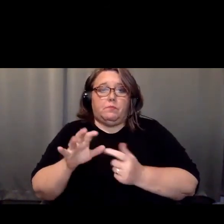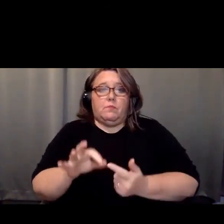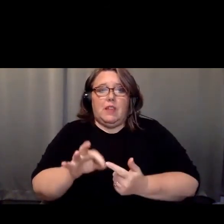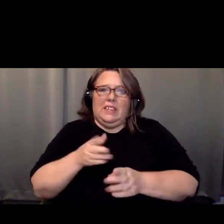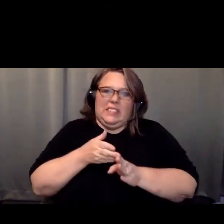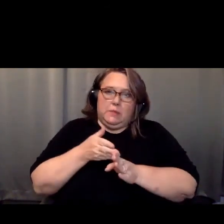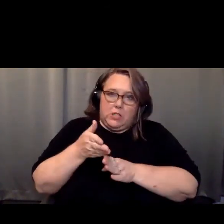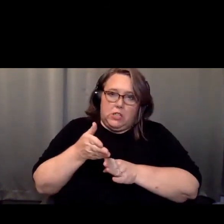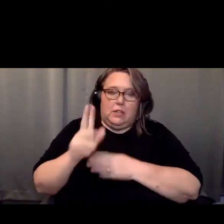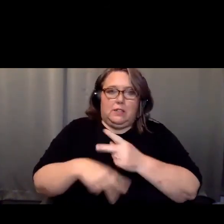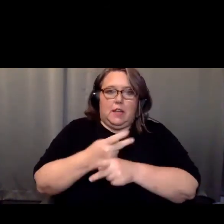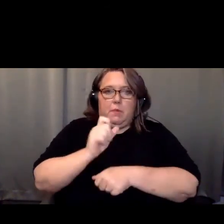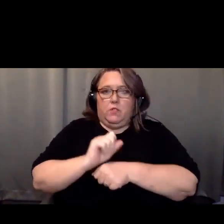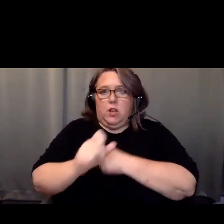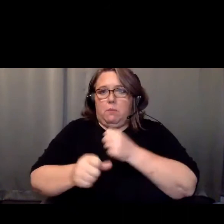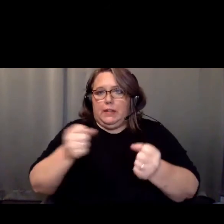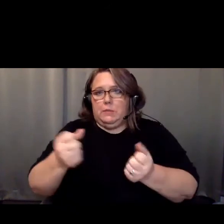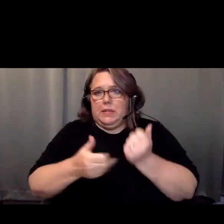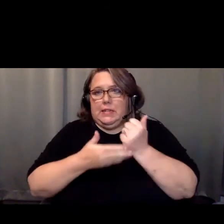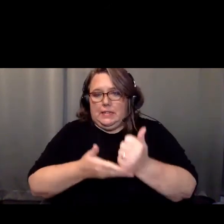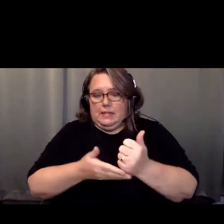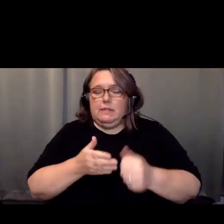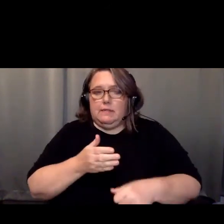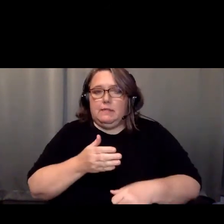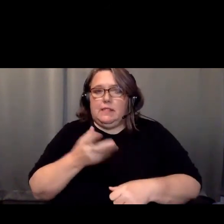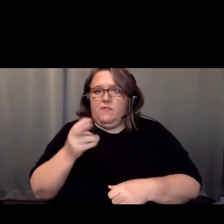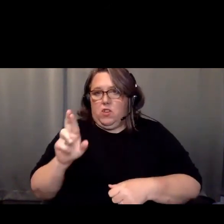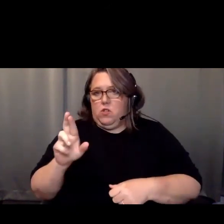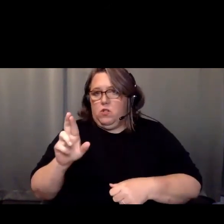type of job placement assistance that vocational rehabilitation provides.